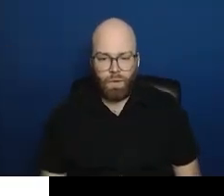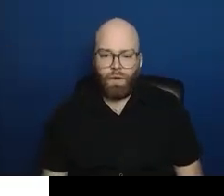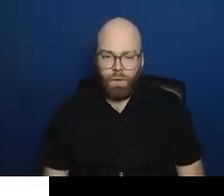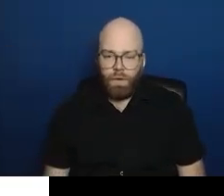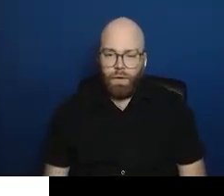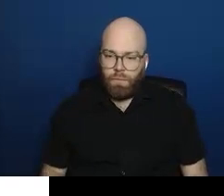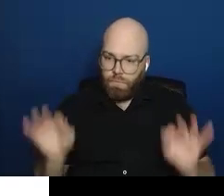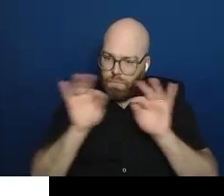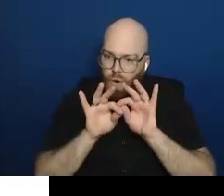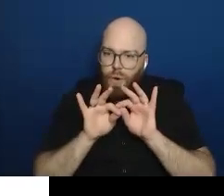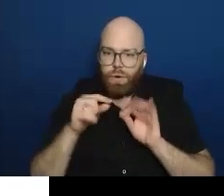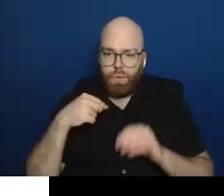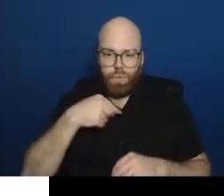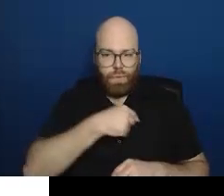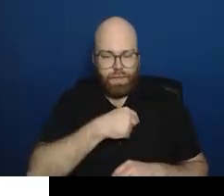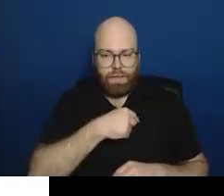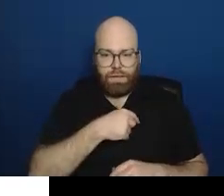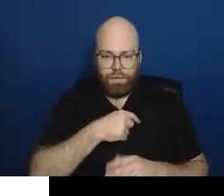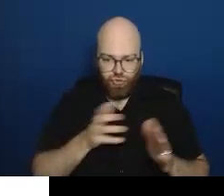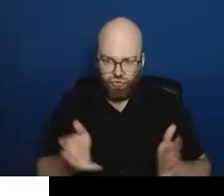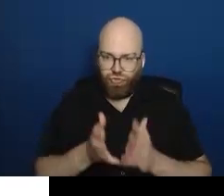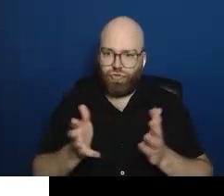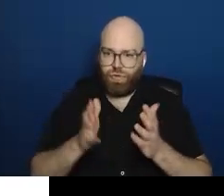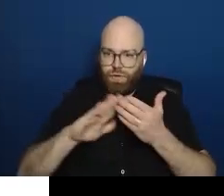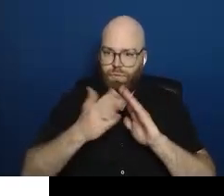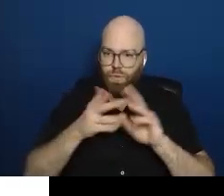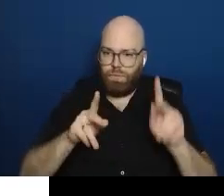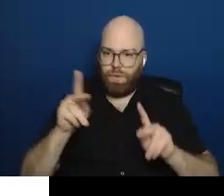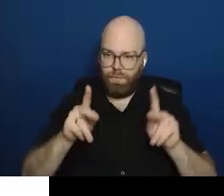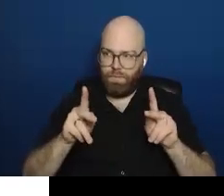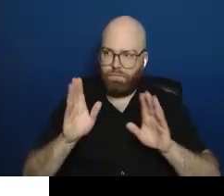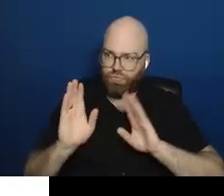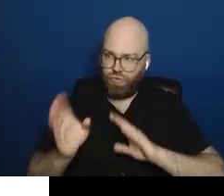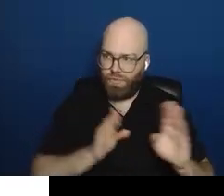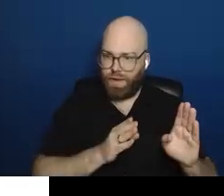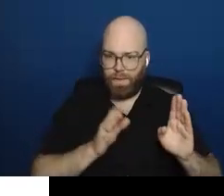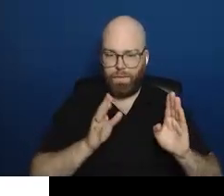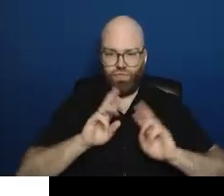to prepare, get their documents in order and have a plan. For instance, if